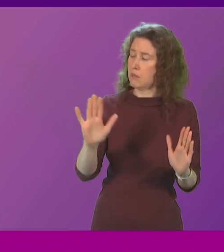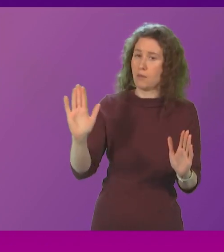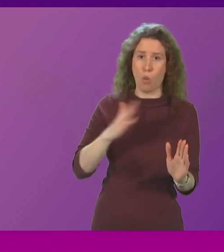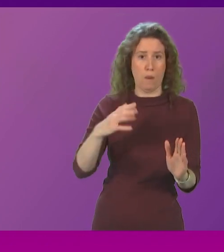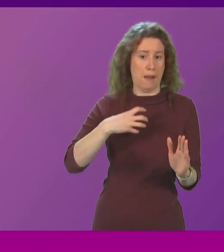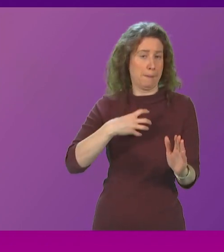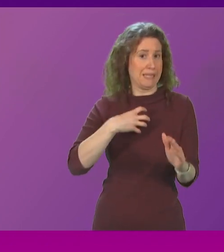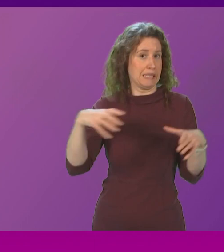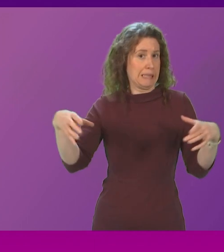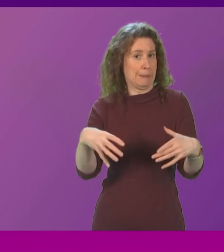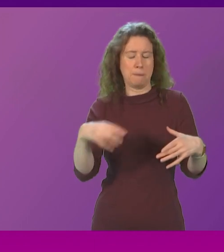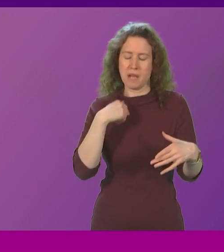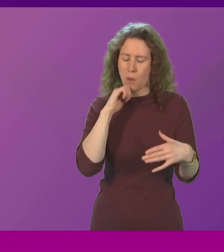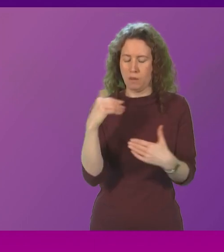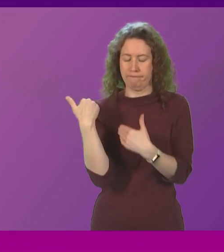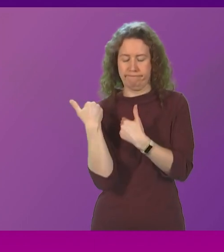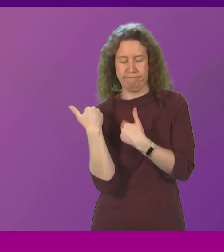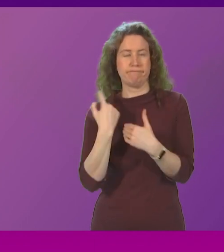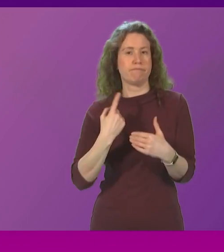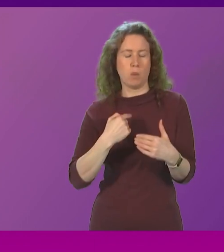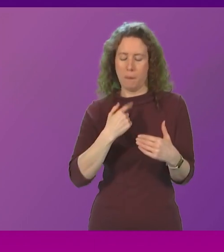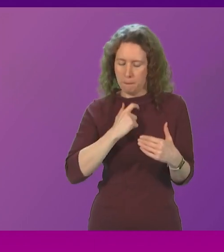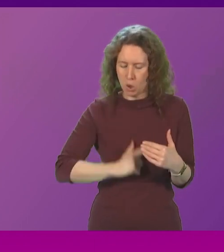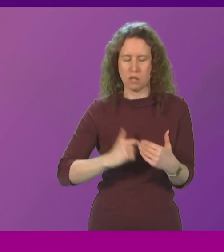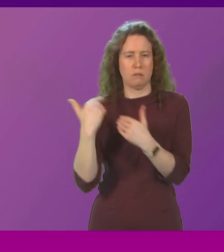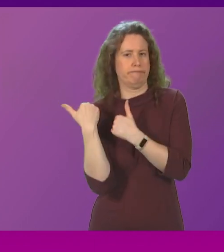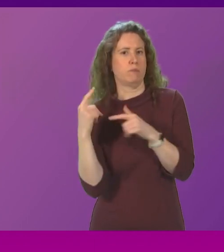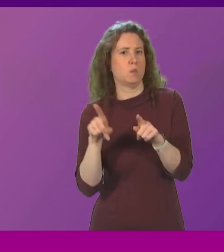team and one in which I will take a personal interest.